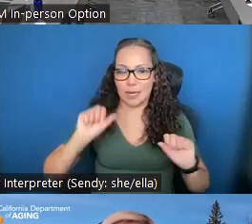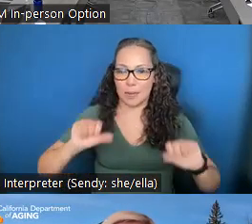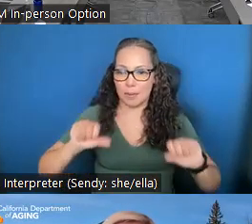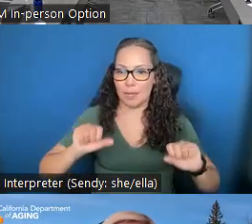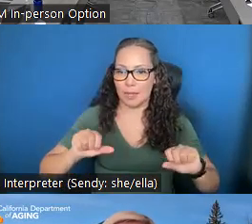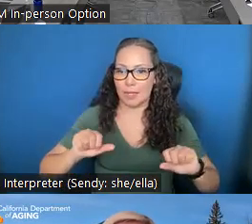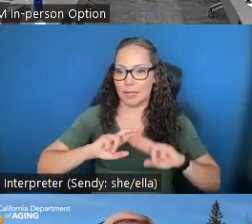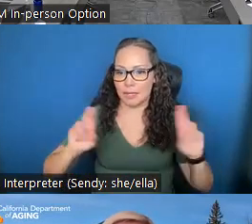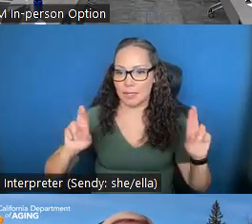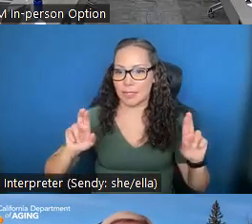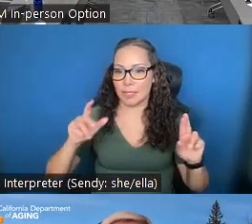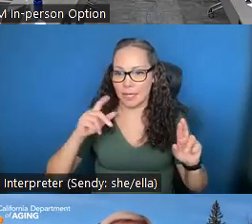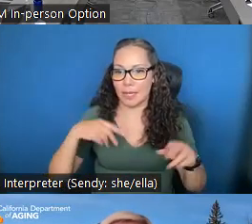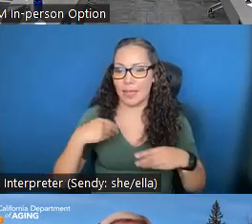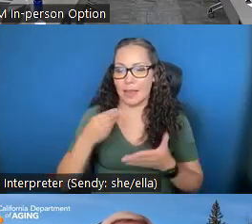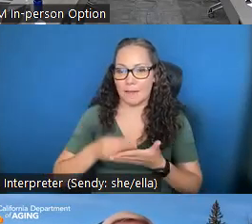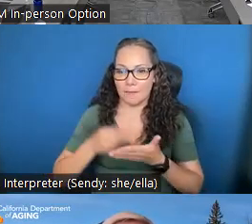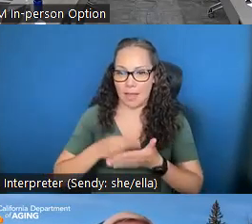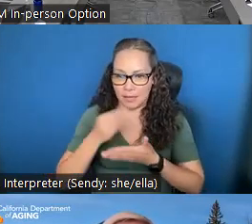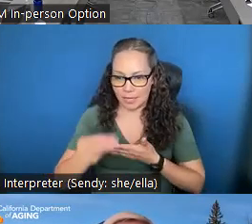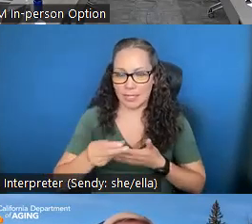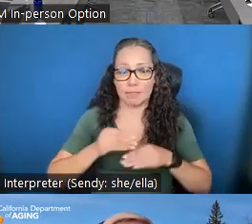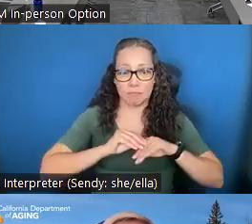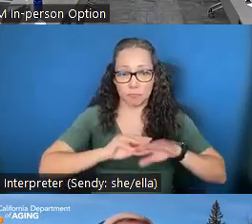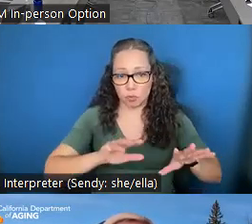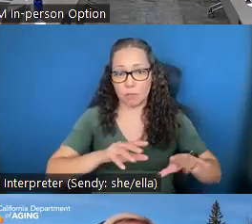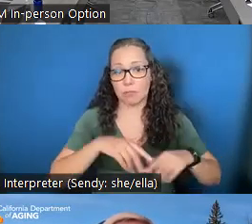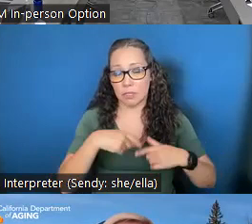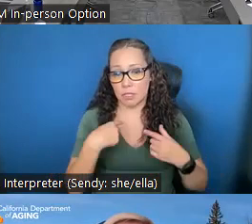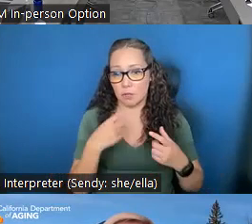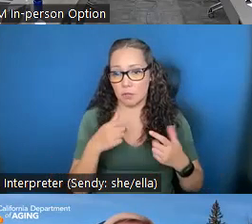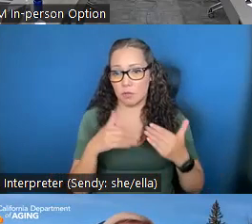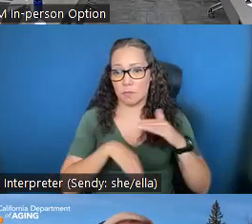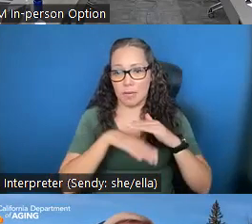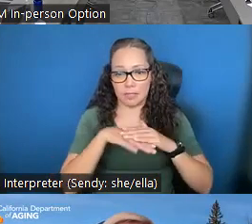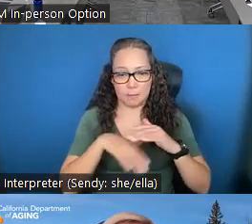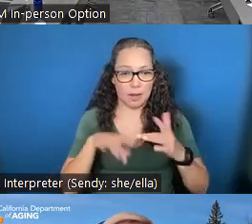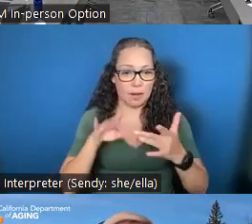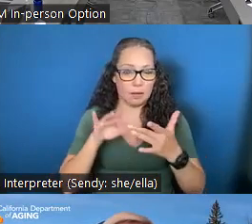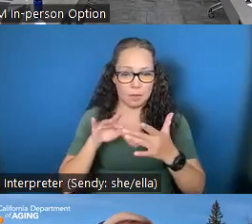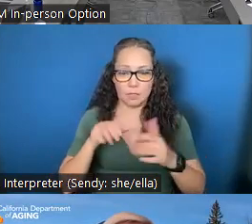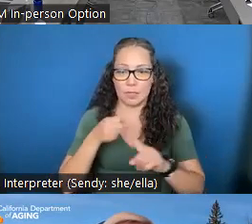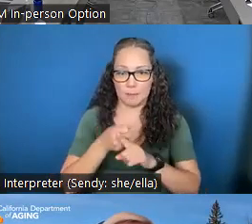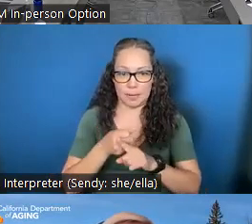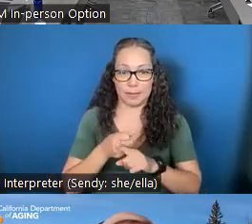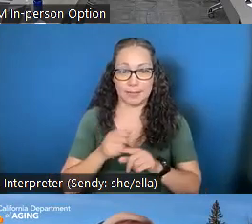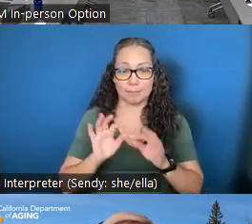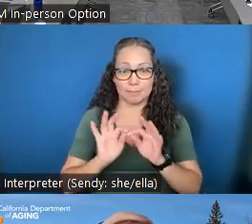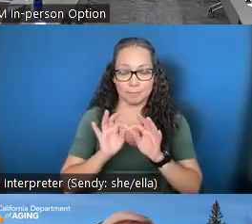funding streams where possible uh to maximize our reach and our impact performance-based and